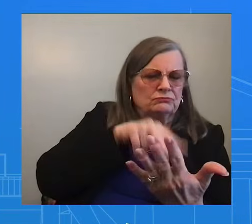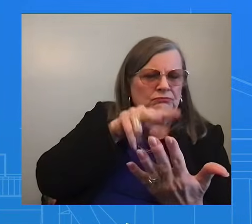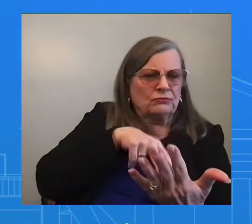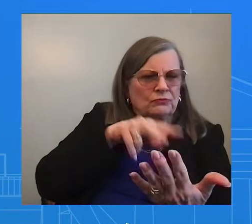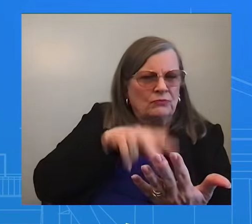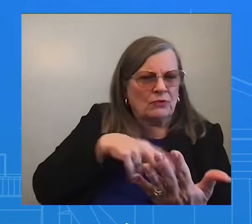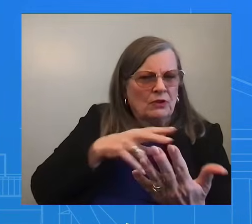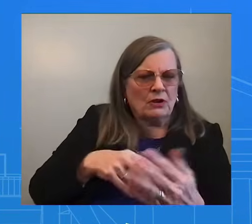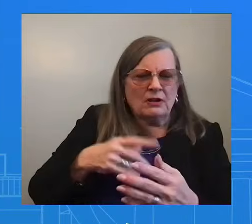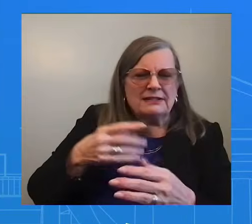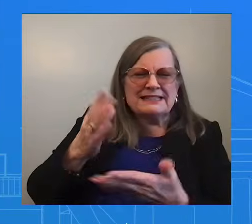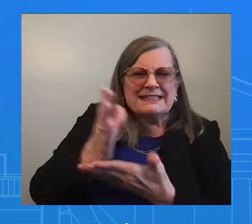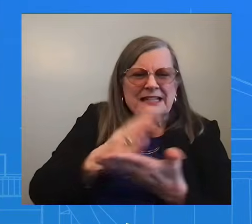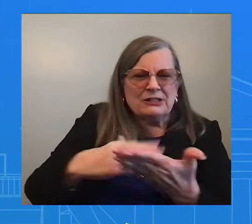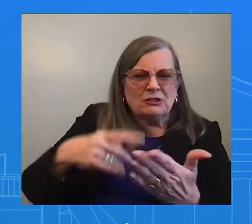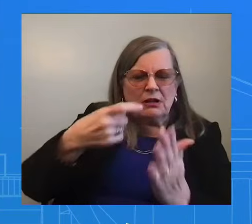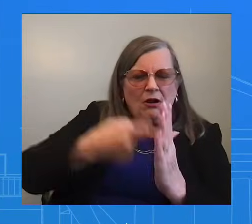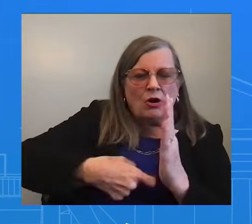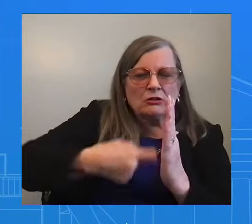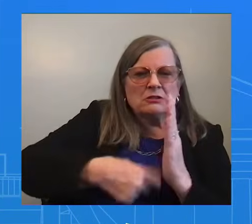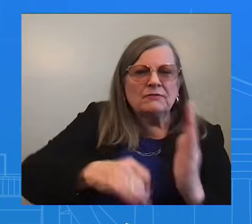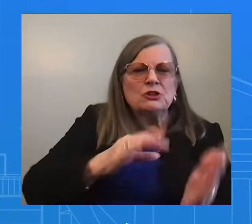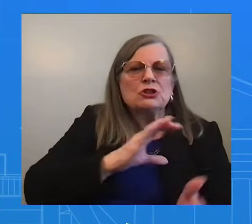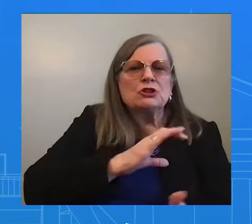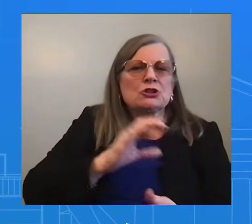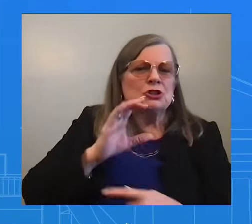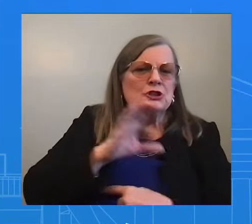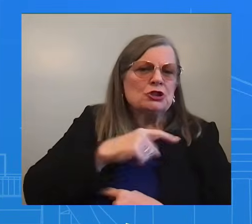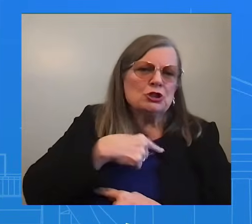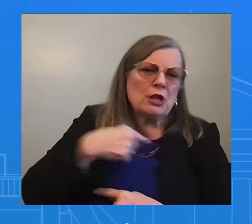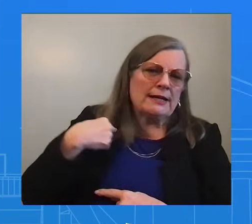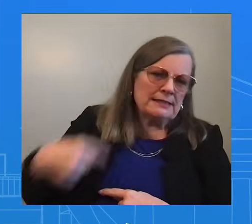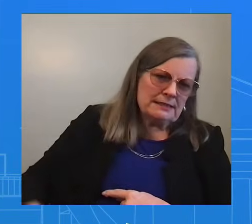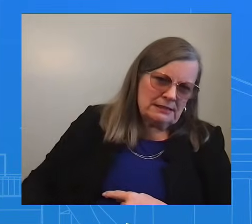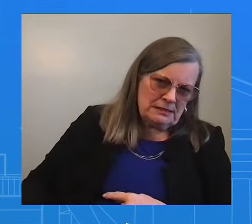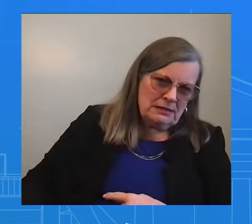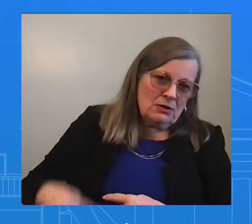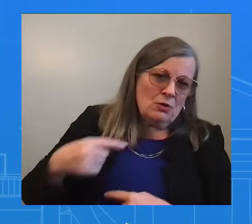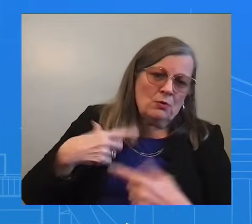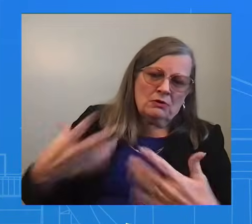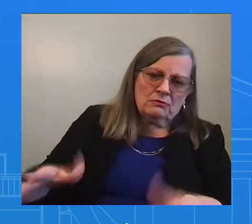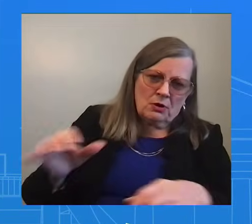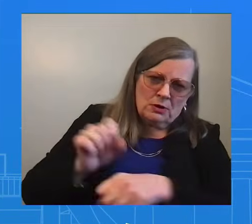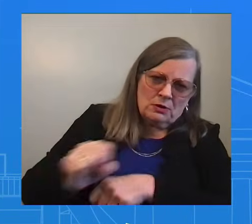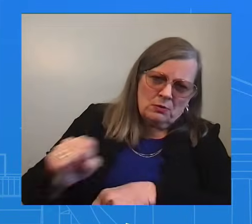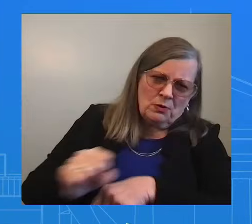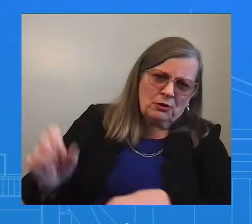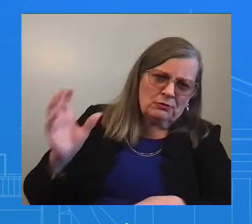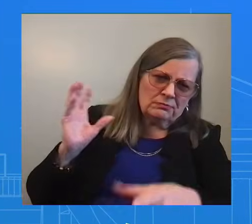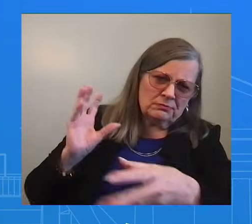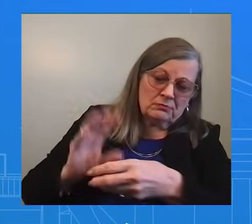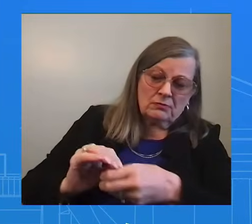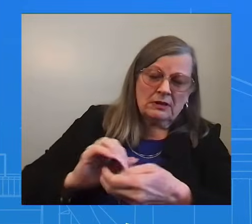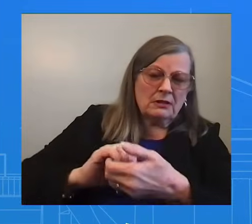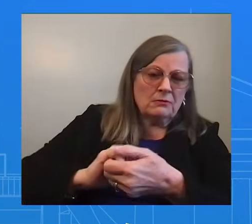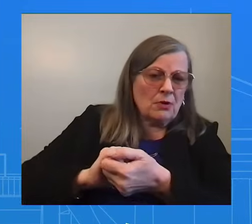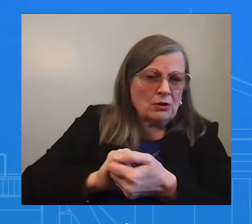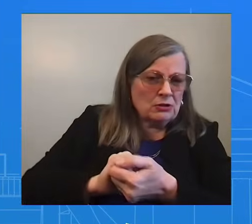is led by USTR in partnership with the interagency partners and stakeholders. We are taking a strategic, thoughtful,